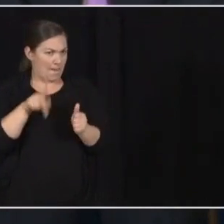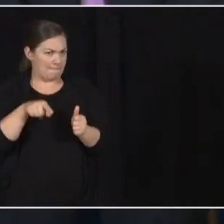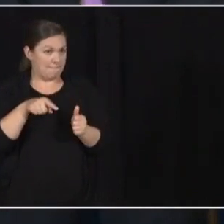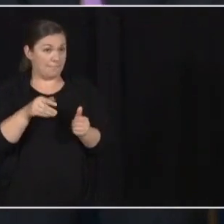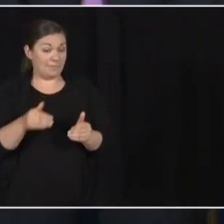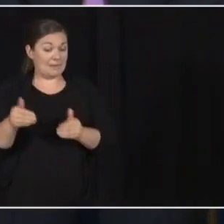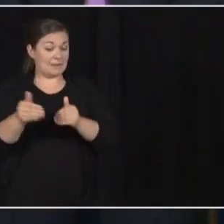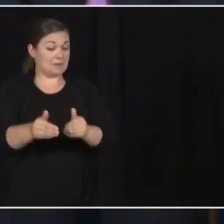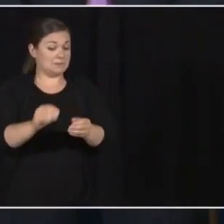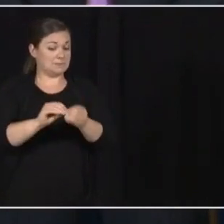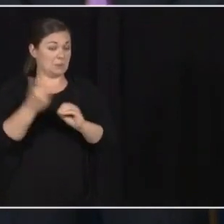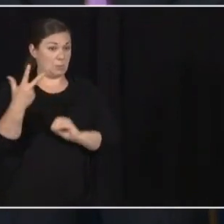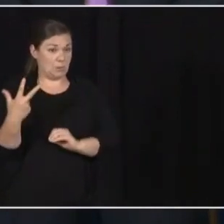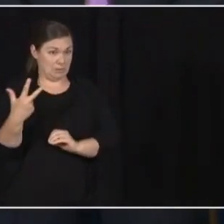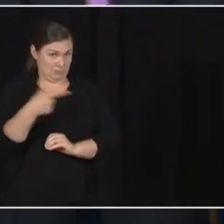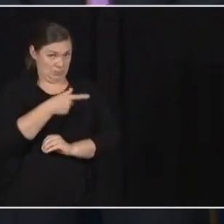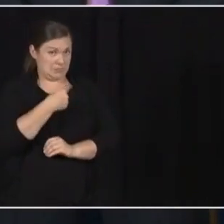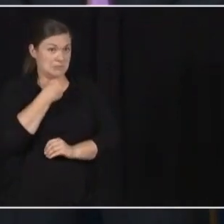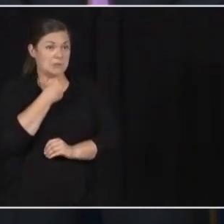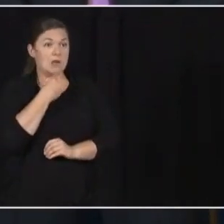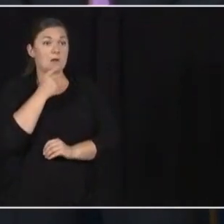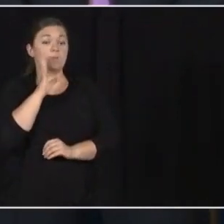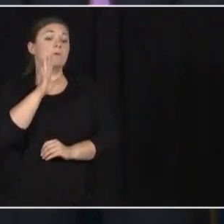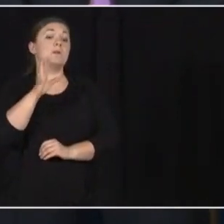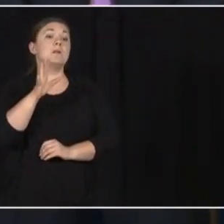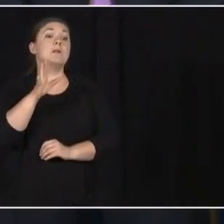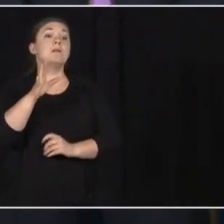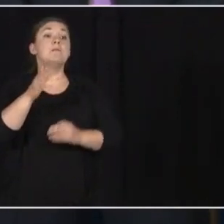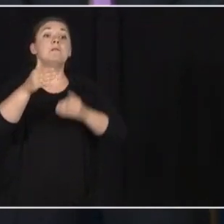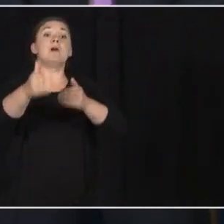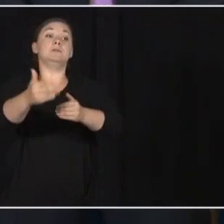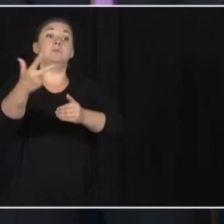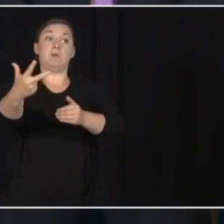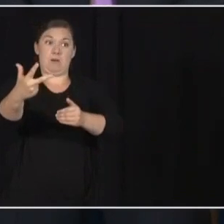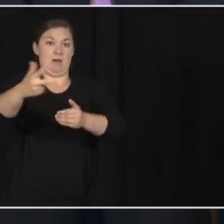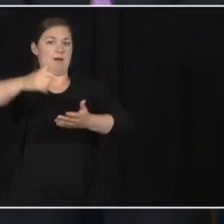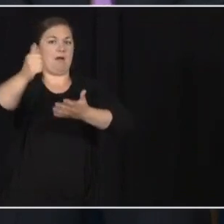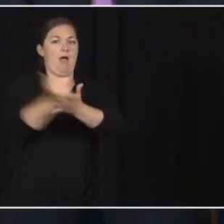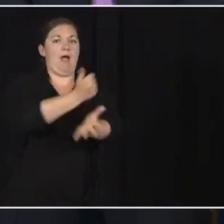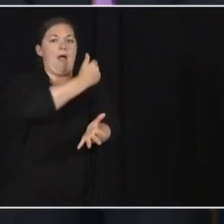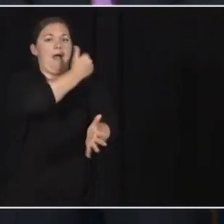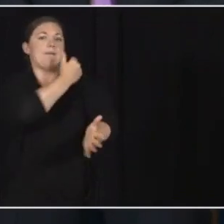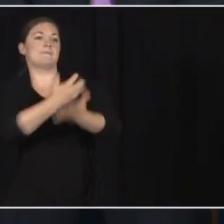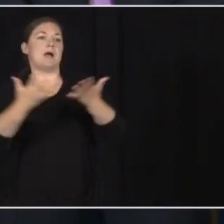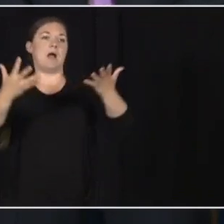Just as a follow-up for stage III, you were stating that this was the last stage.